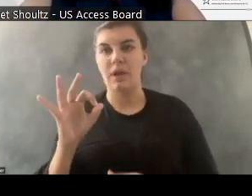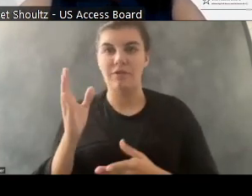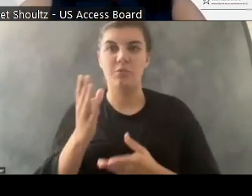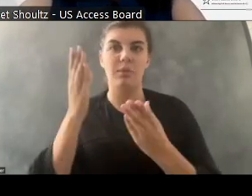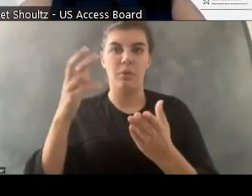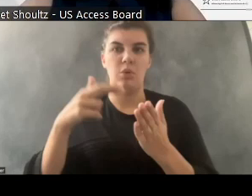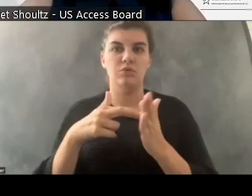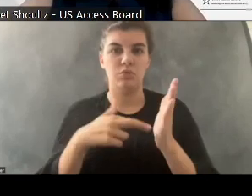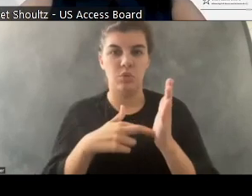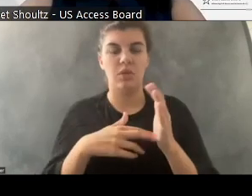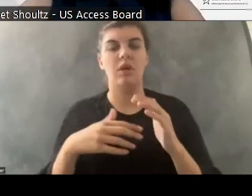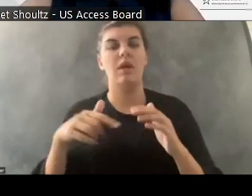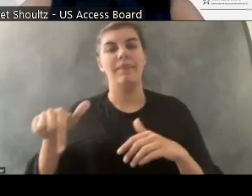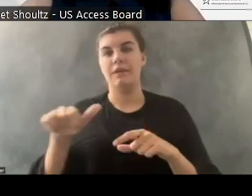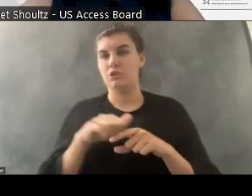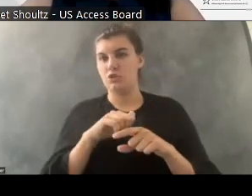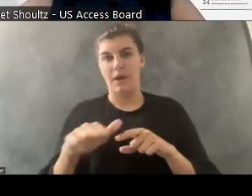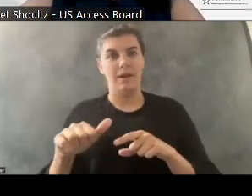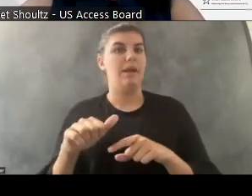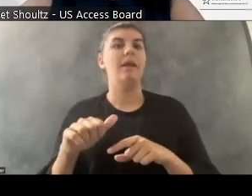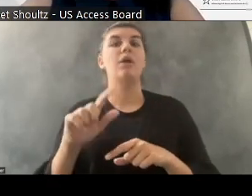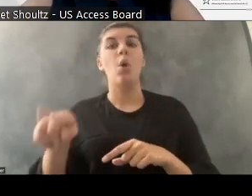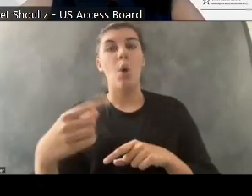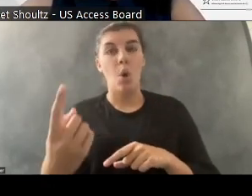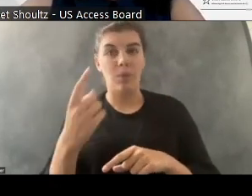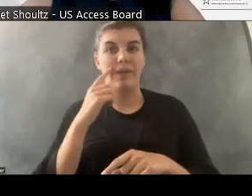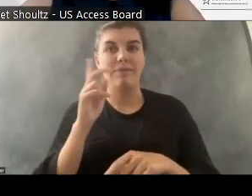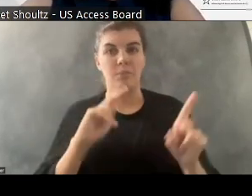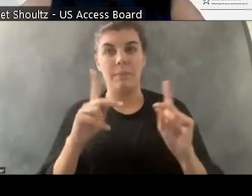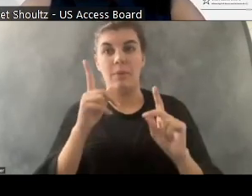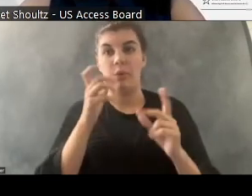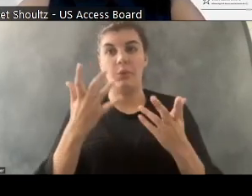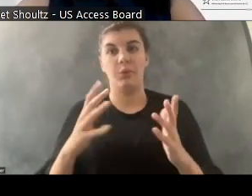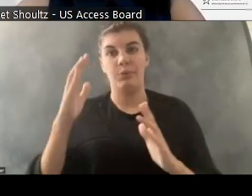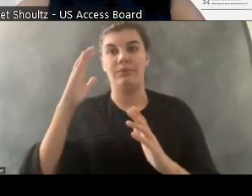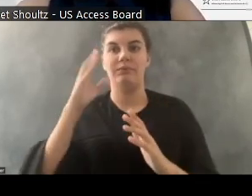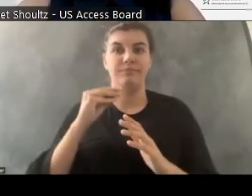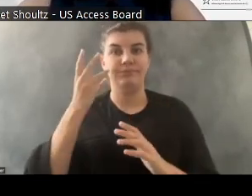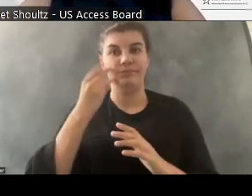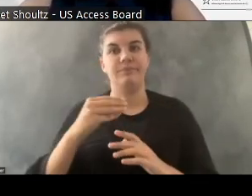This training is not intended for those who are not familiar with the NPRM. I will make reference